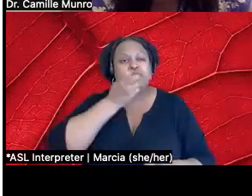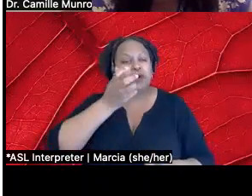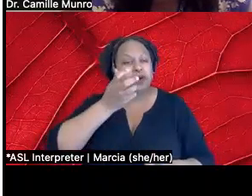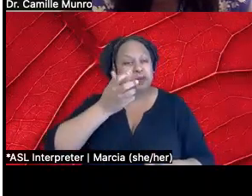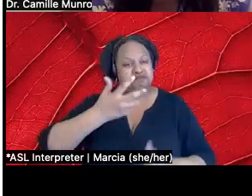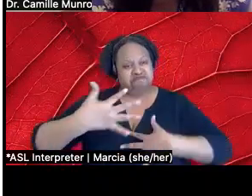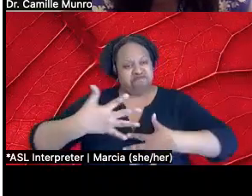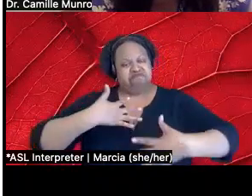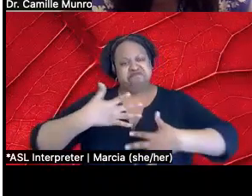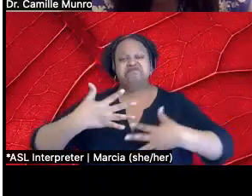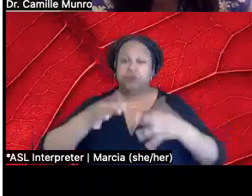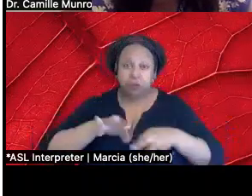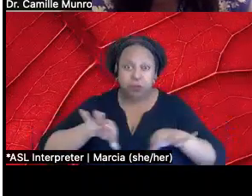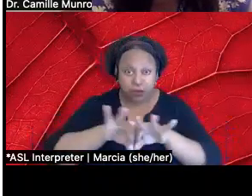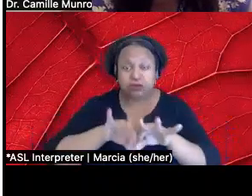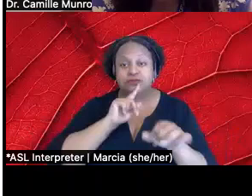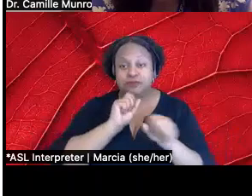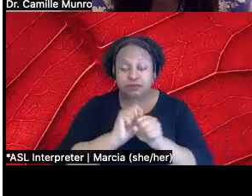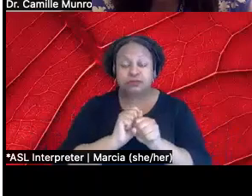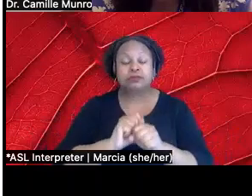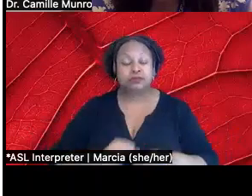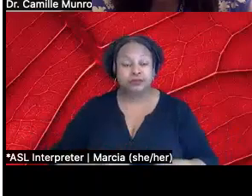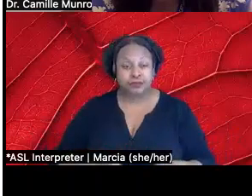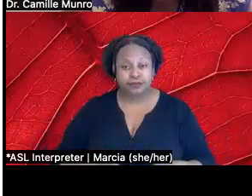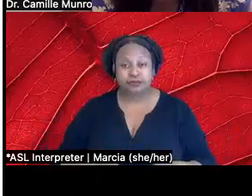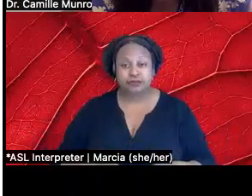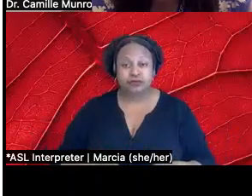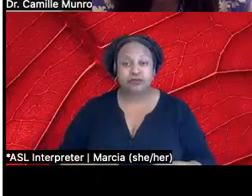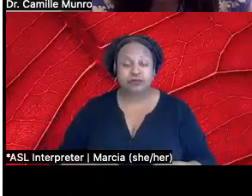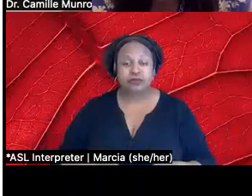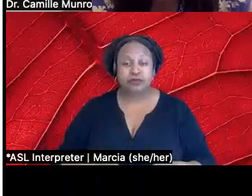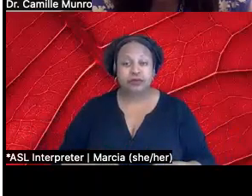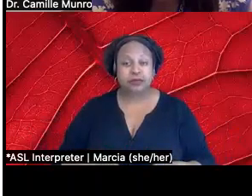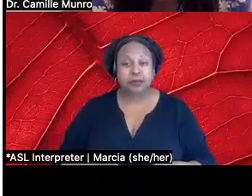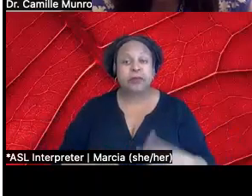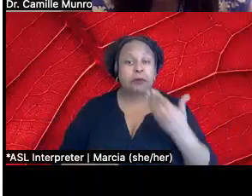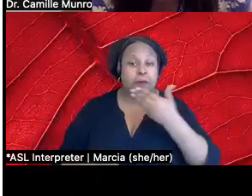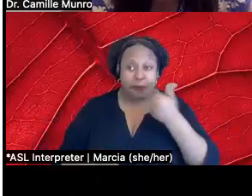Optimally, there would be some accessibility information provided to